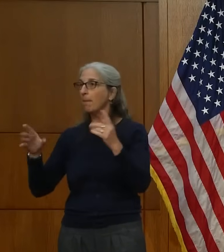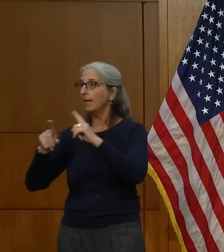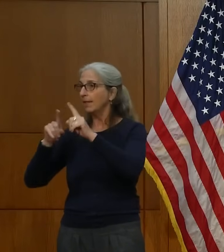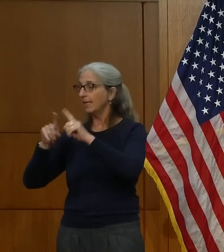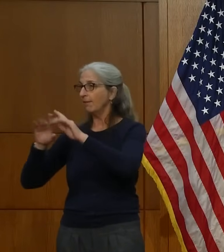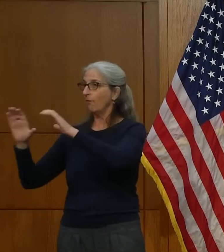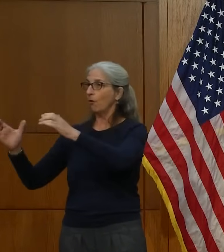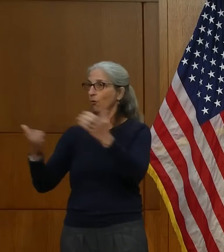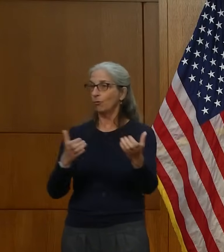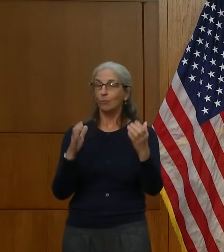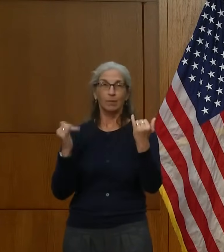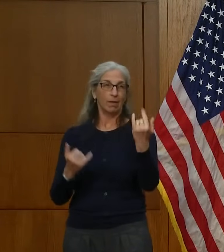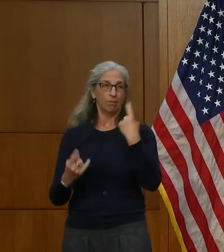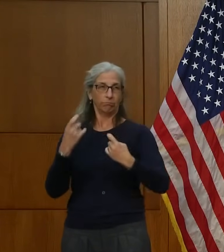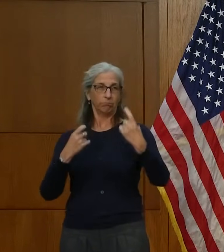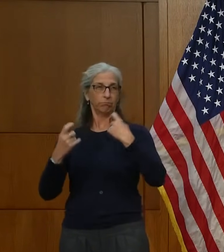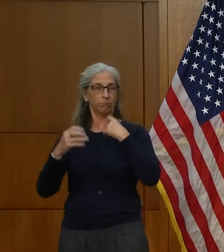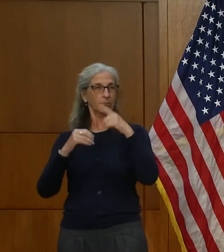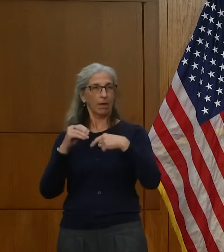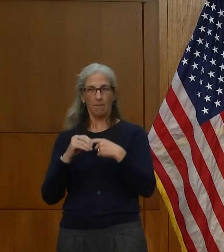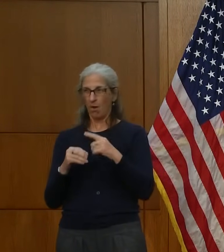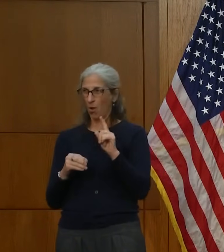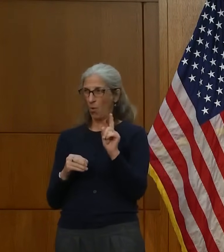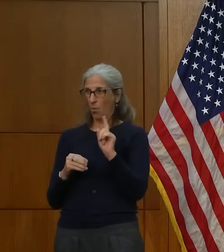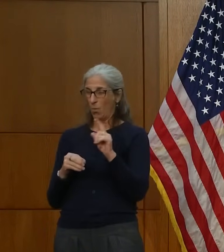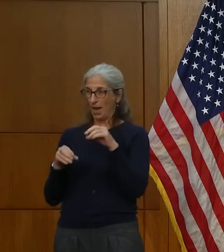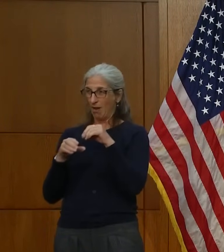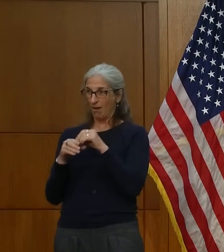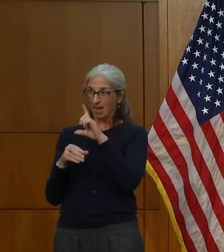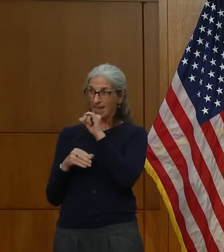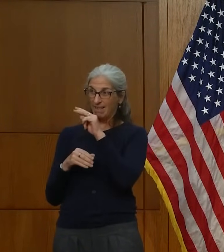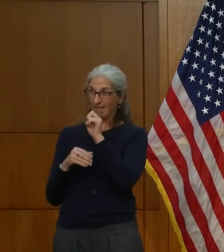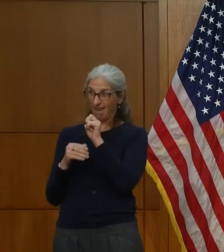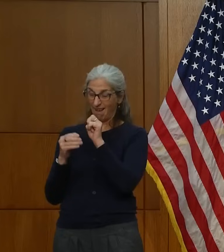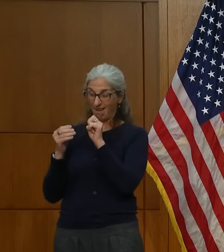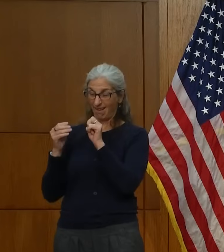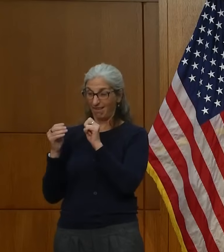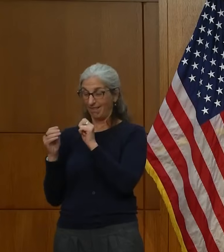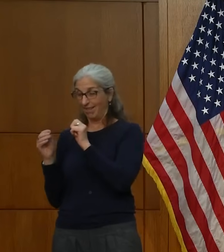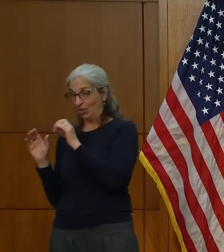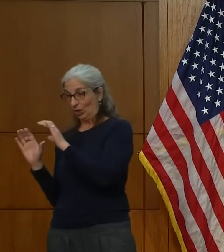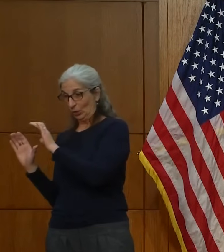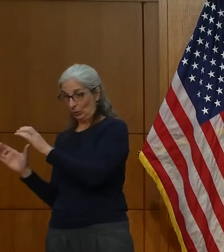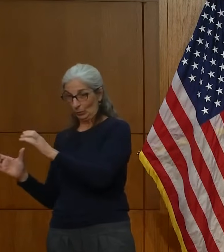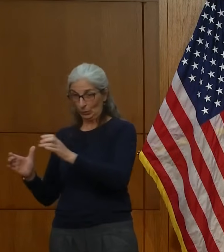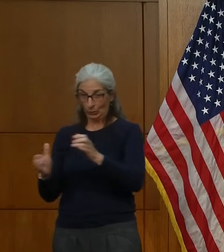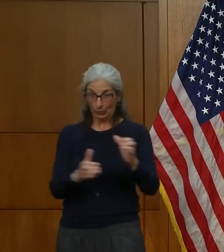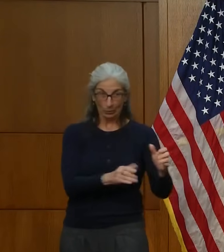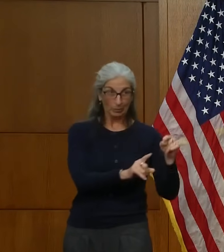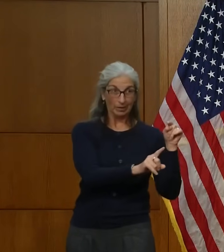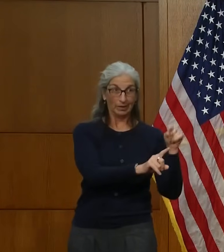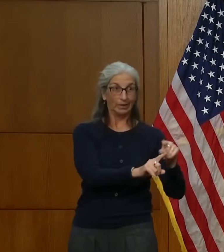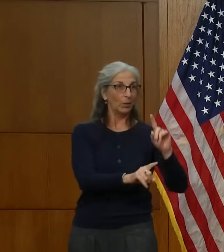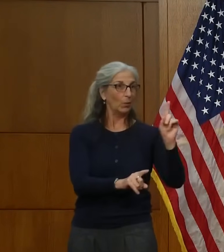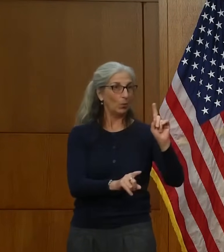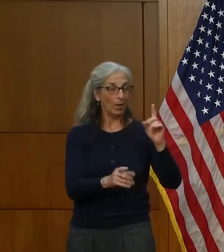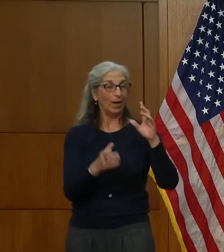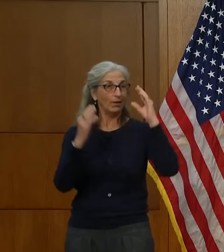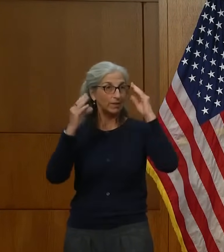VACCINATION AND TEACHERS ALONG WITH A LOT OF. VARIOUS GROUPS